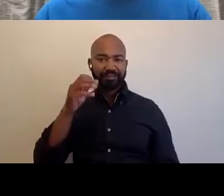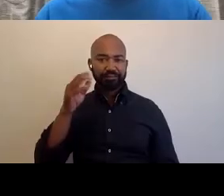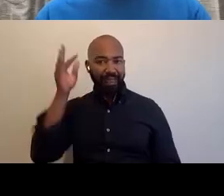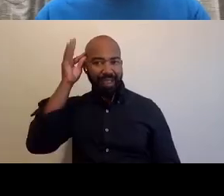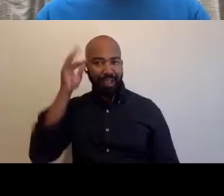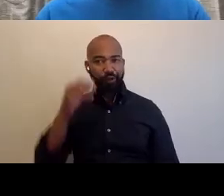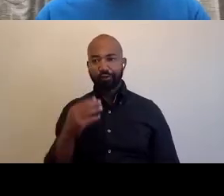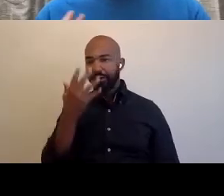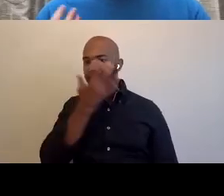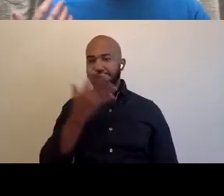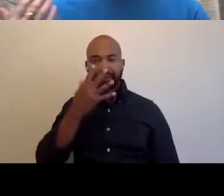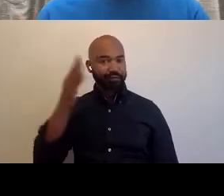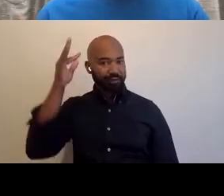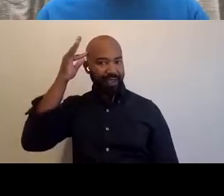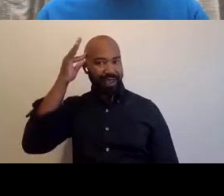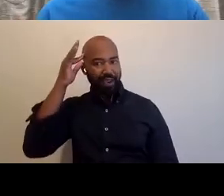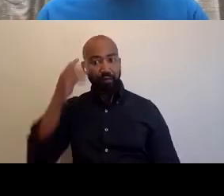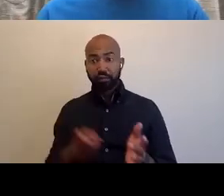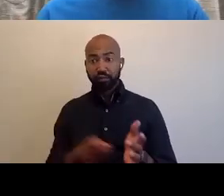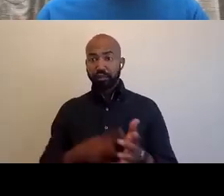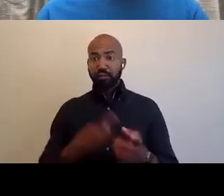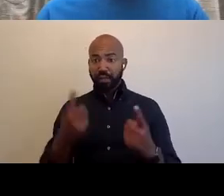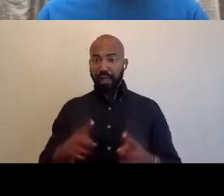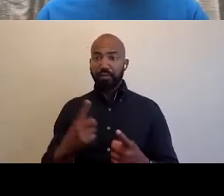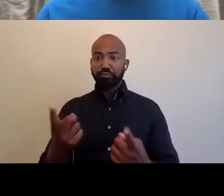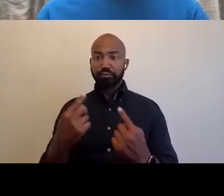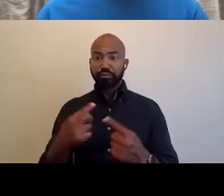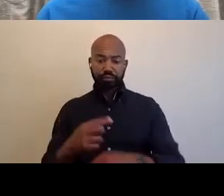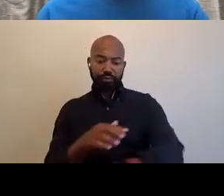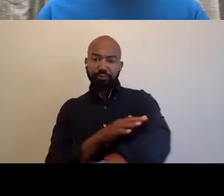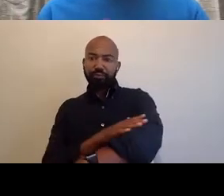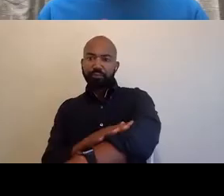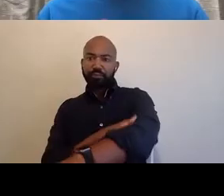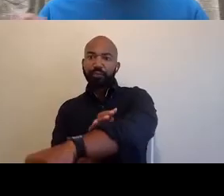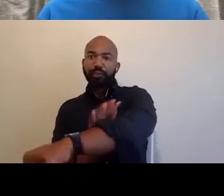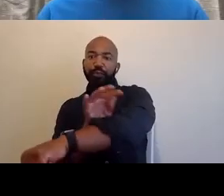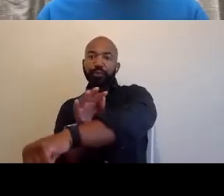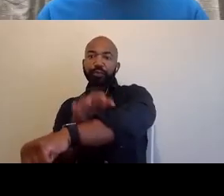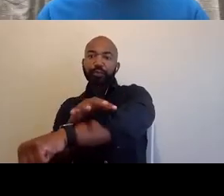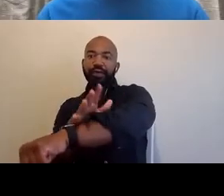their leg hair will be slightly thinner, less dense, even lighter in some circumstances.